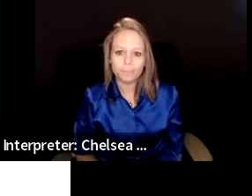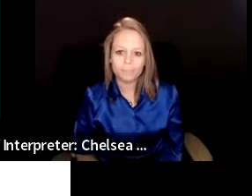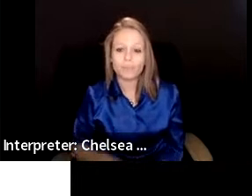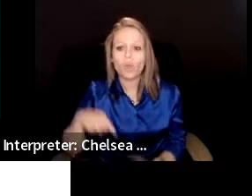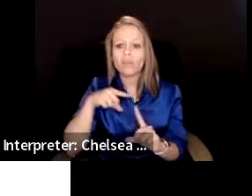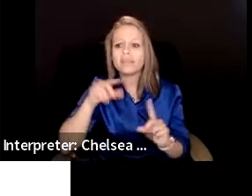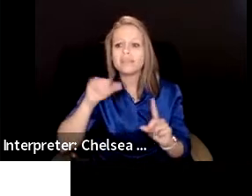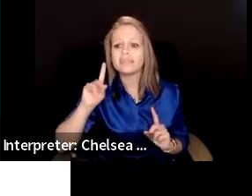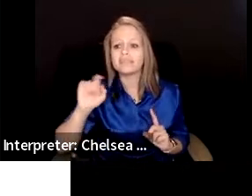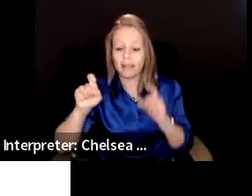which is the first a kind measurement tool which we developed with the –